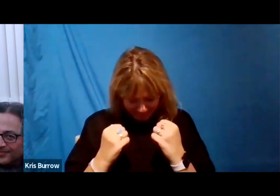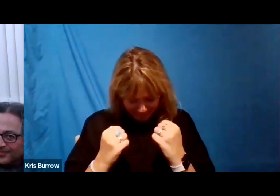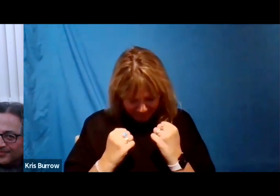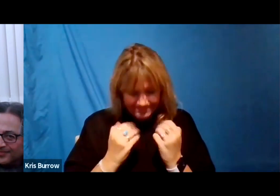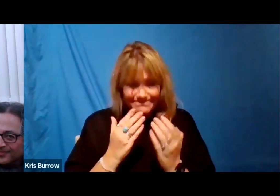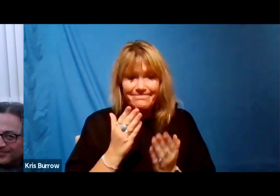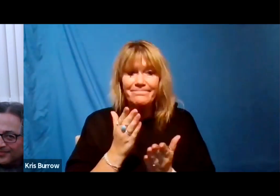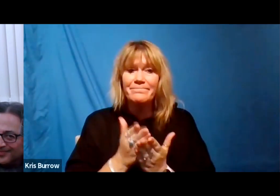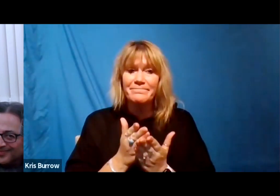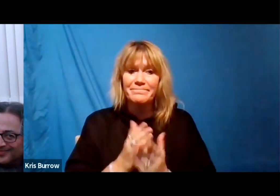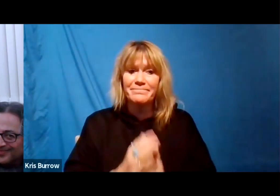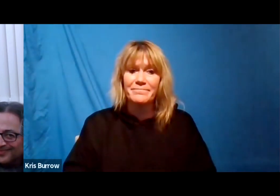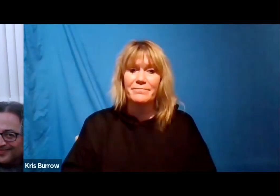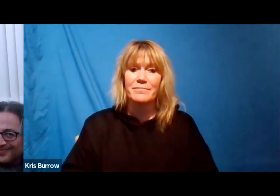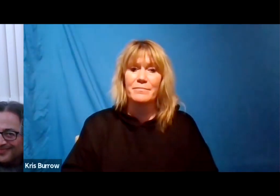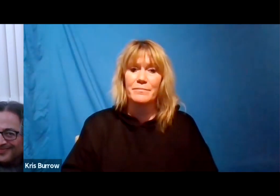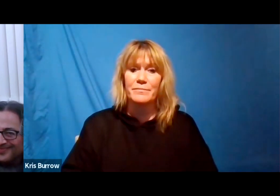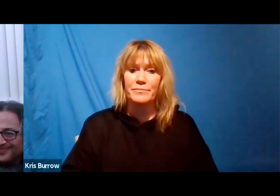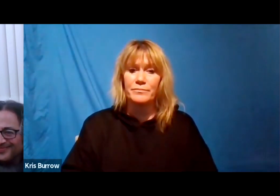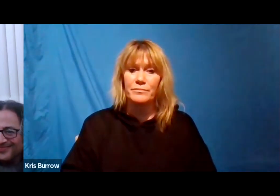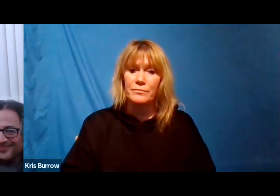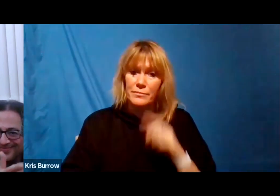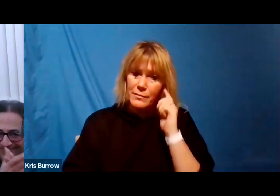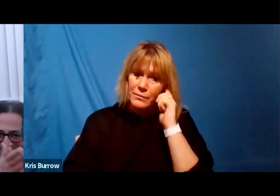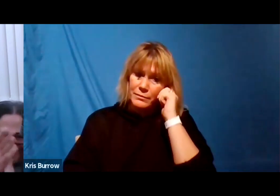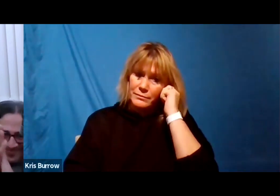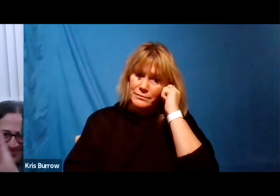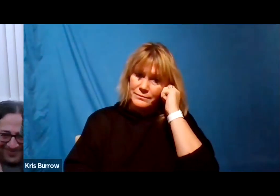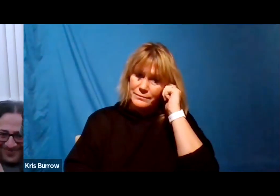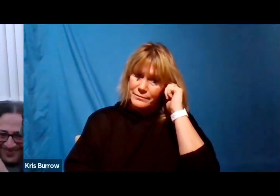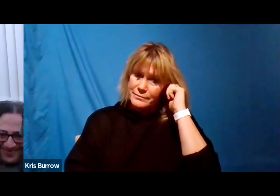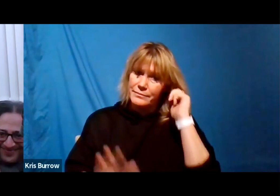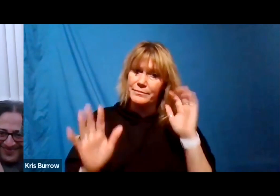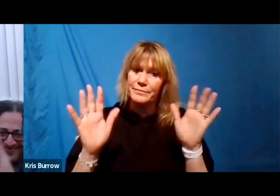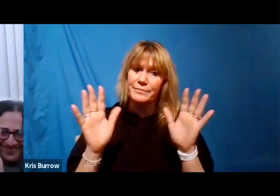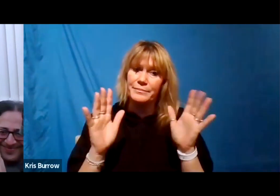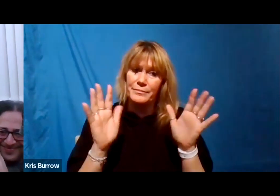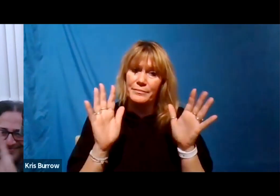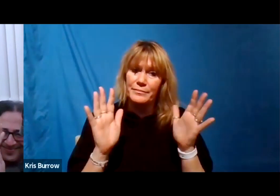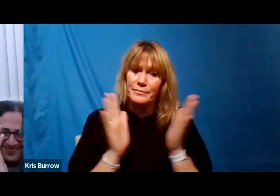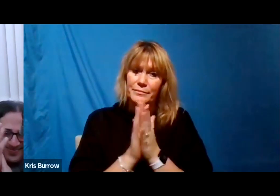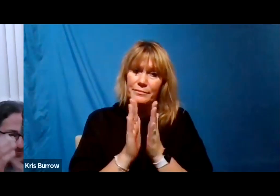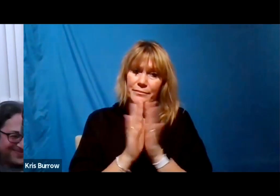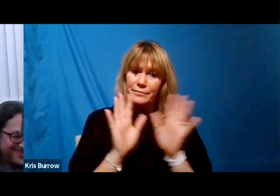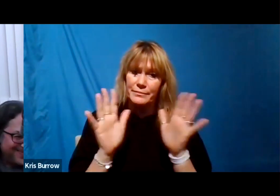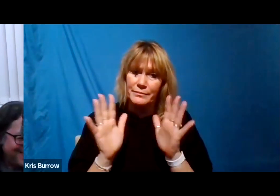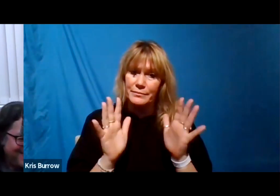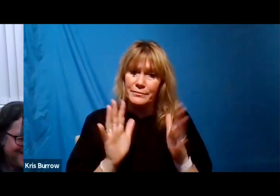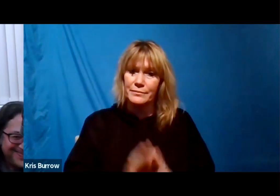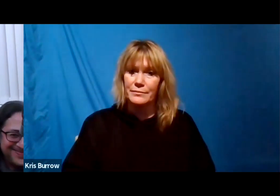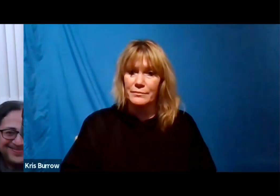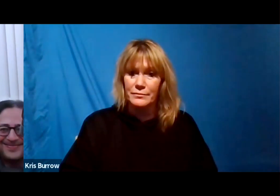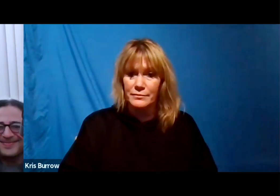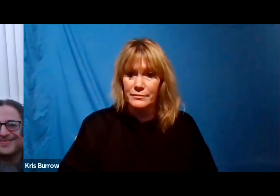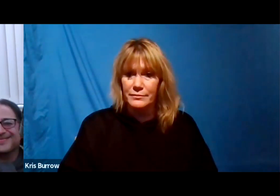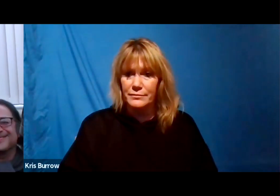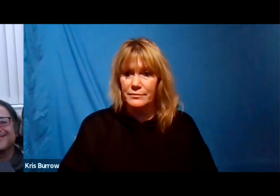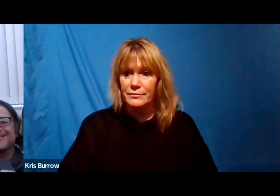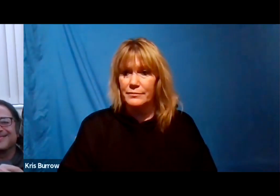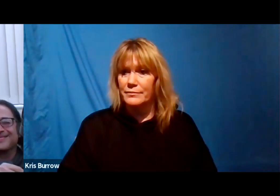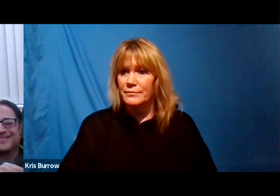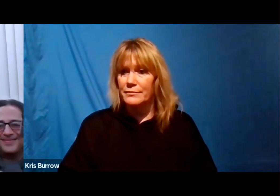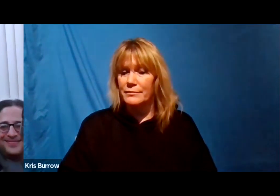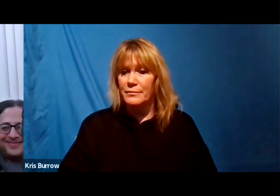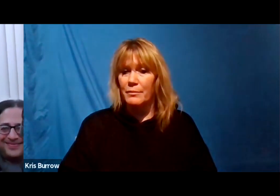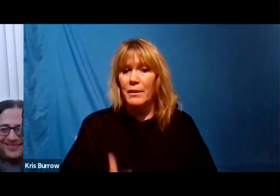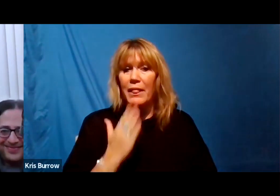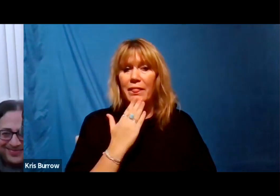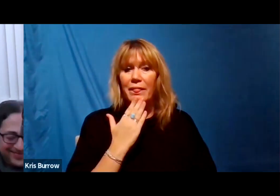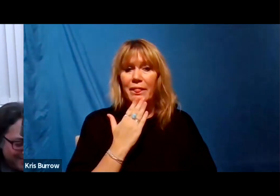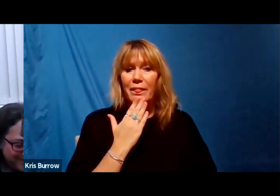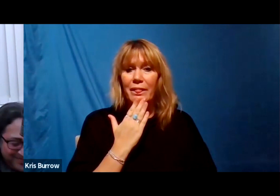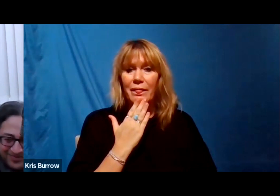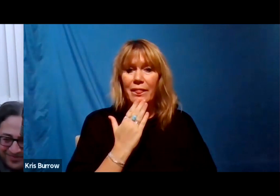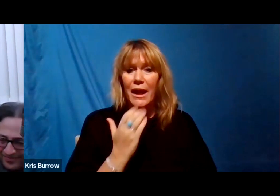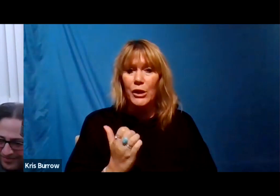would like to say, and of course, do